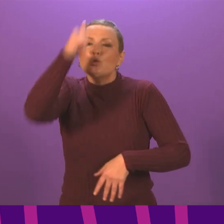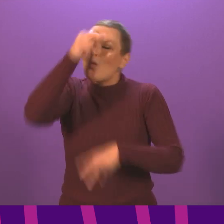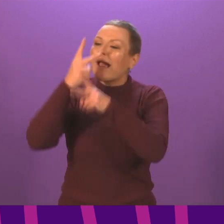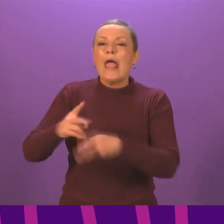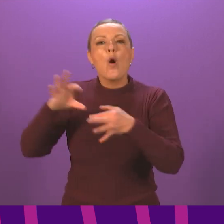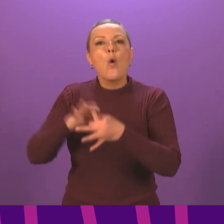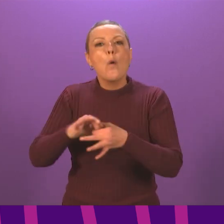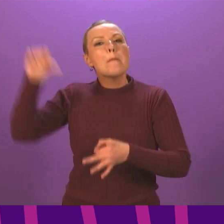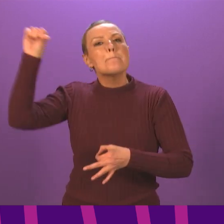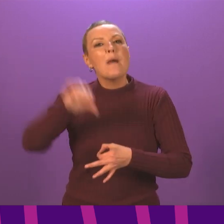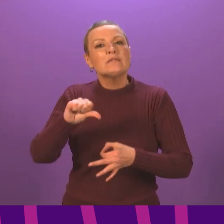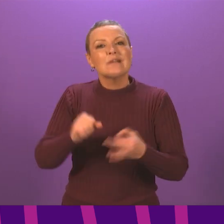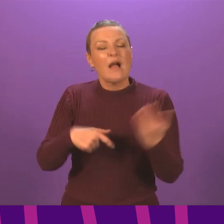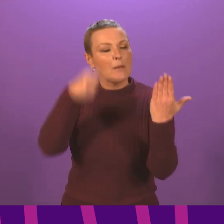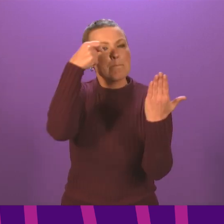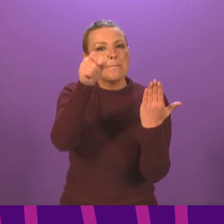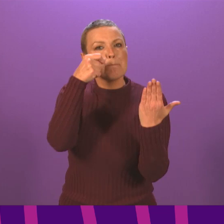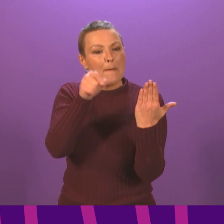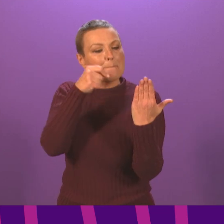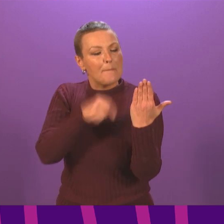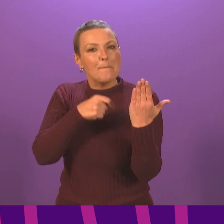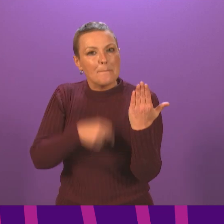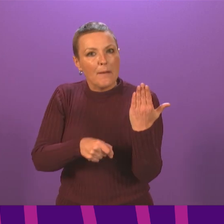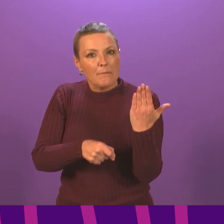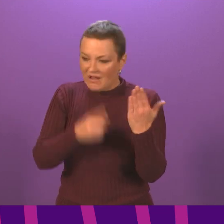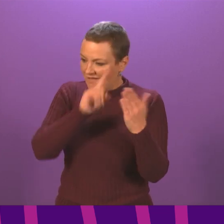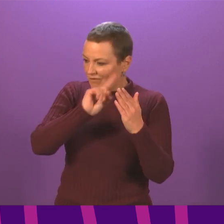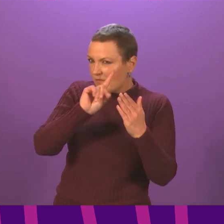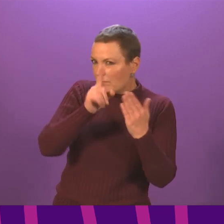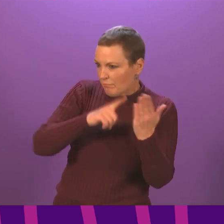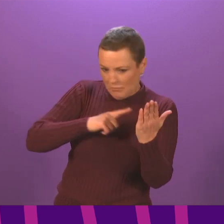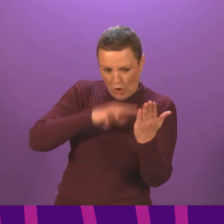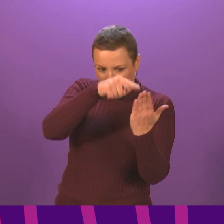care homes have to meet certain criteria before different levels of testing are permitted